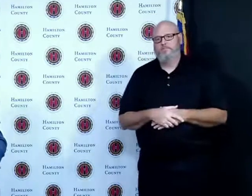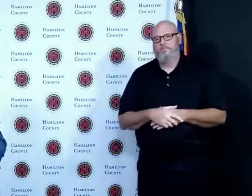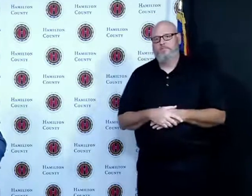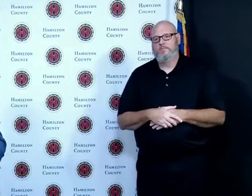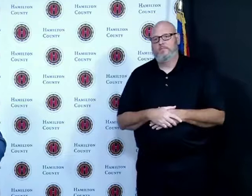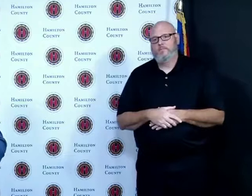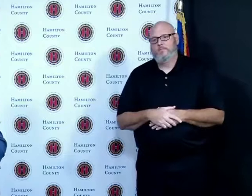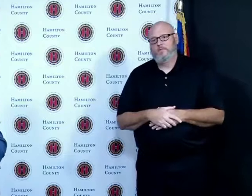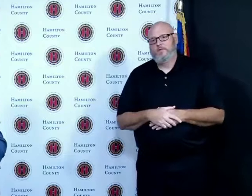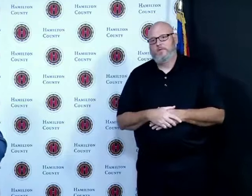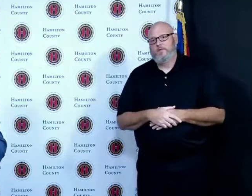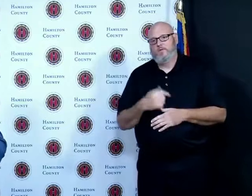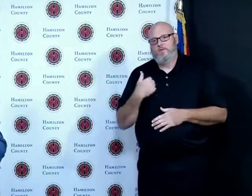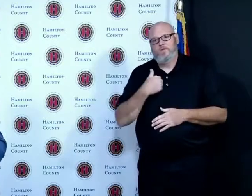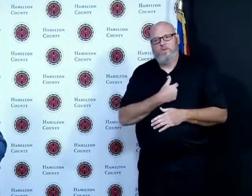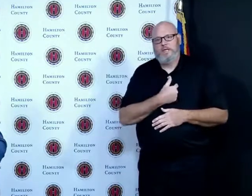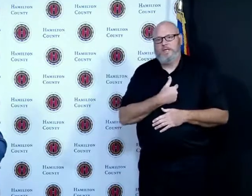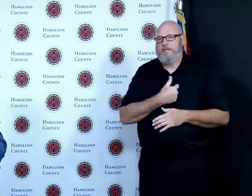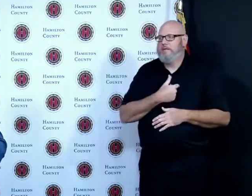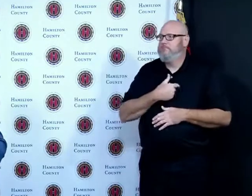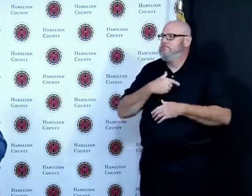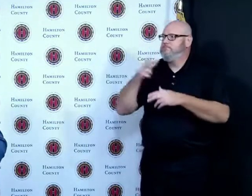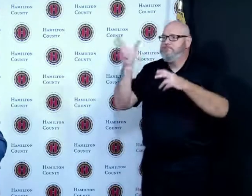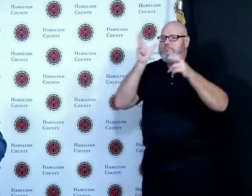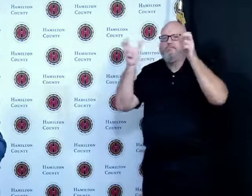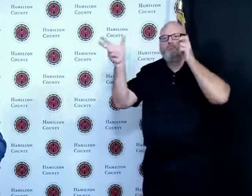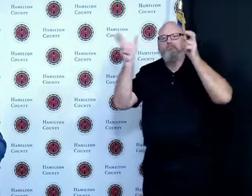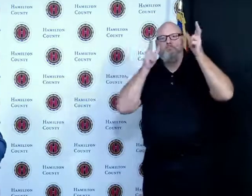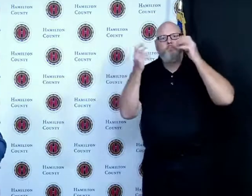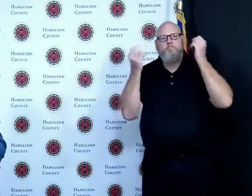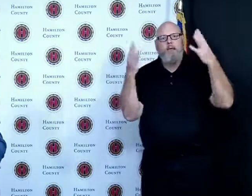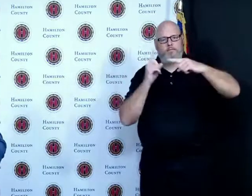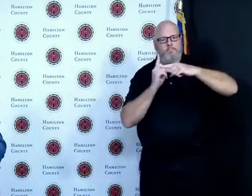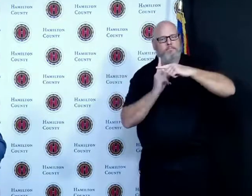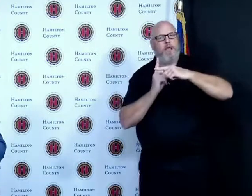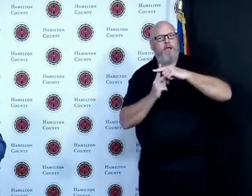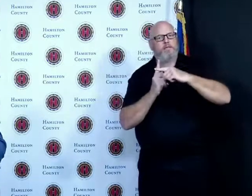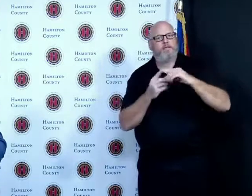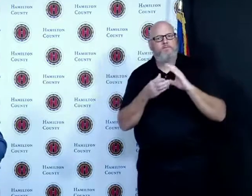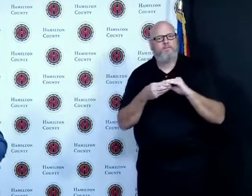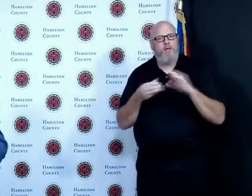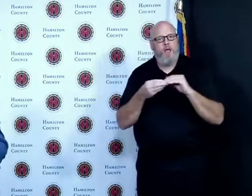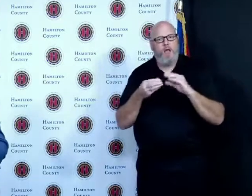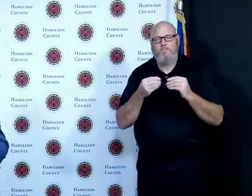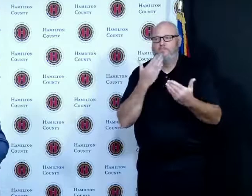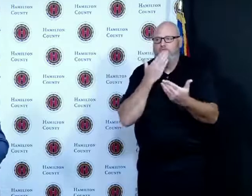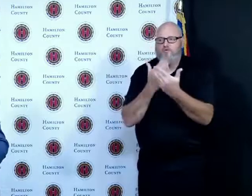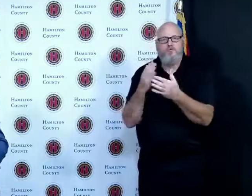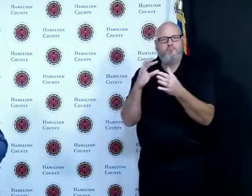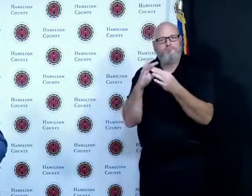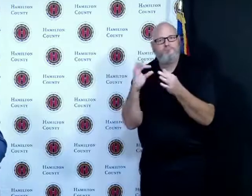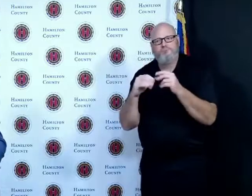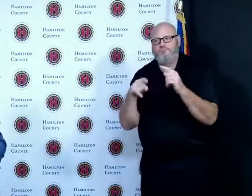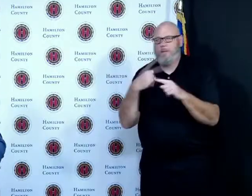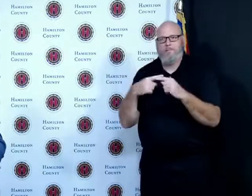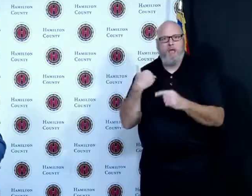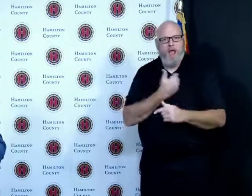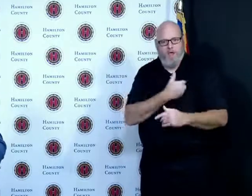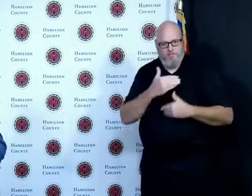for over a year now on this pandemic and so getting that positive feedback has been nice so thank you to those that have been reaching out and sharing your stories with my team